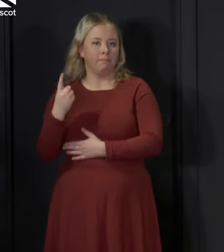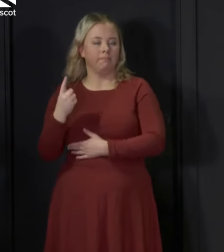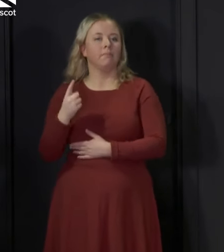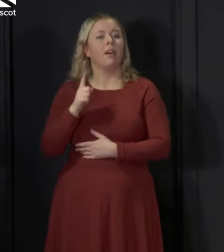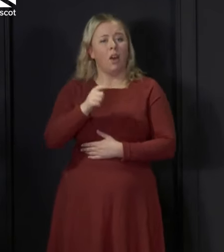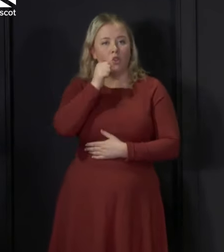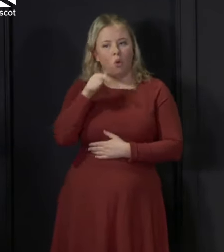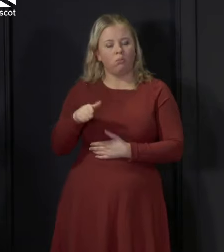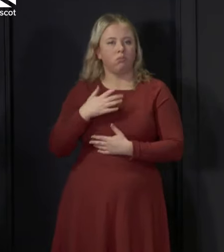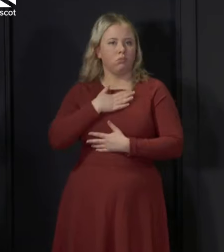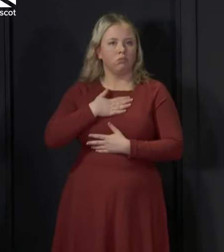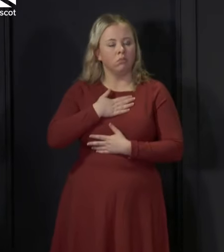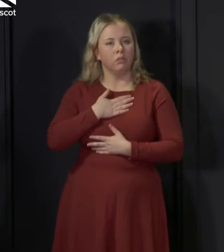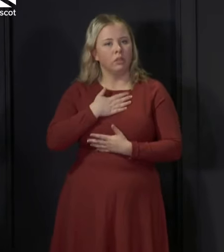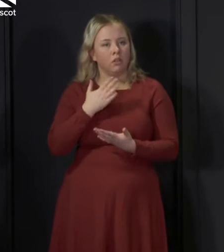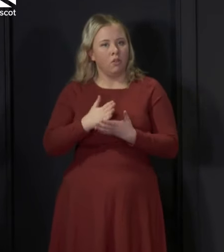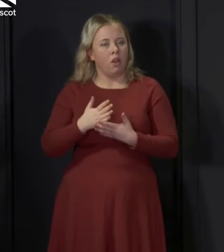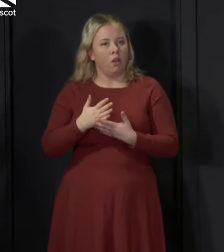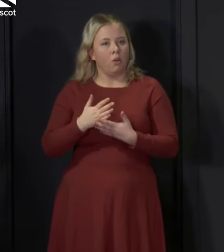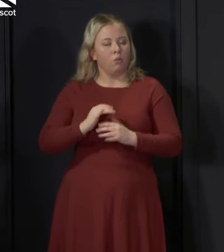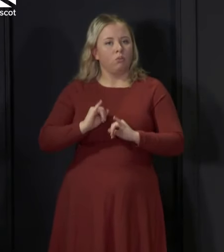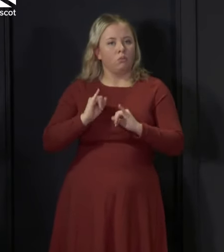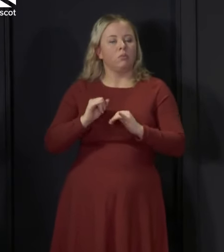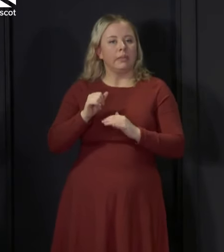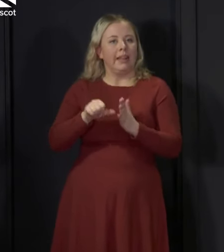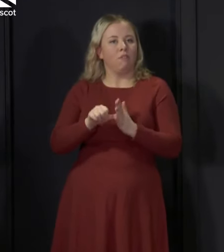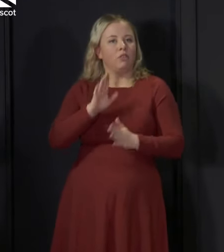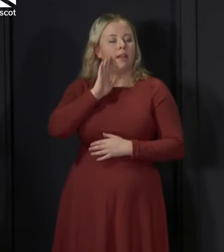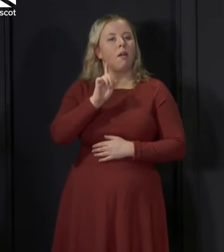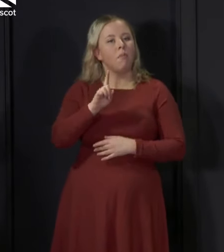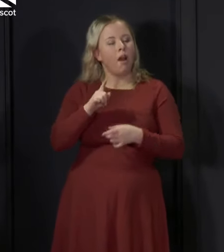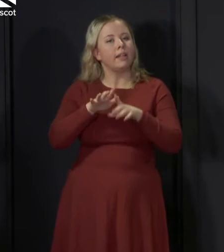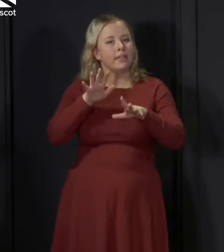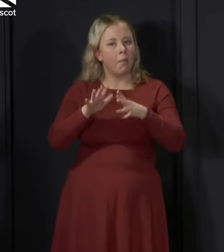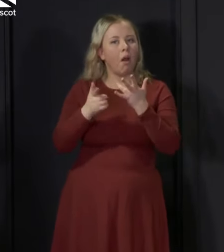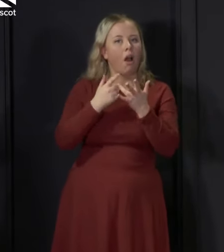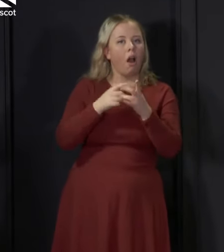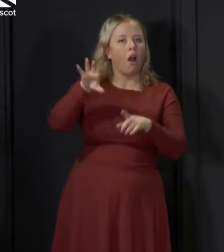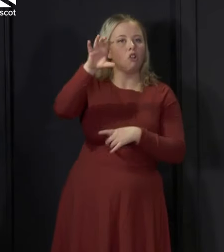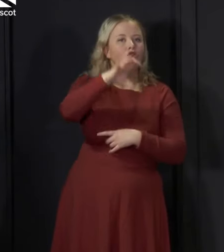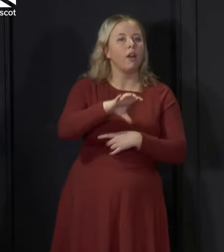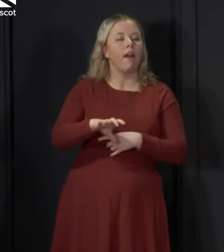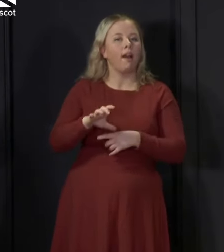is however broadly in line with the proportions being reported now for many other countries.